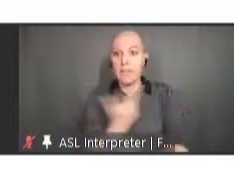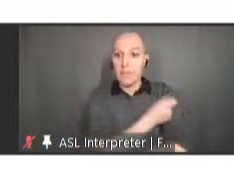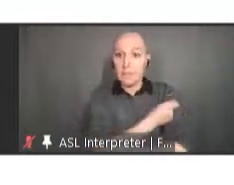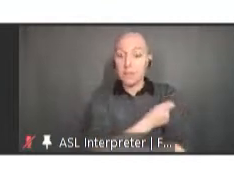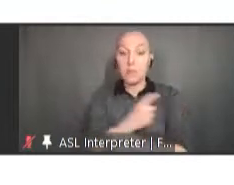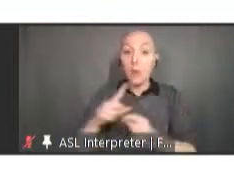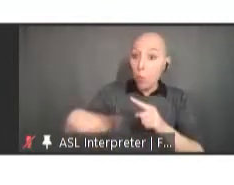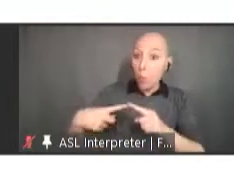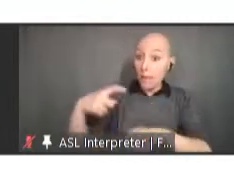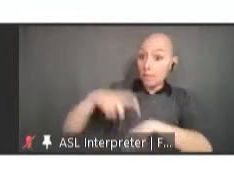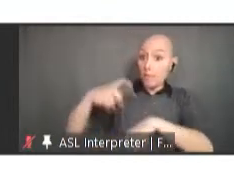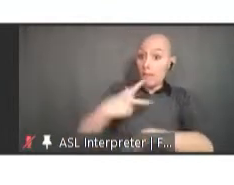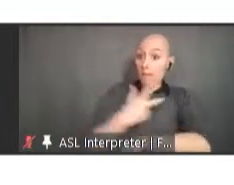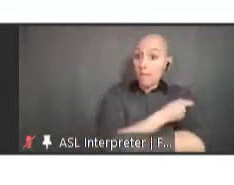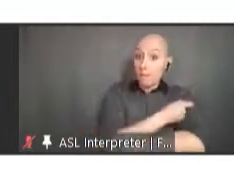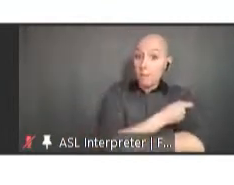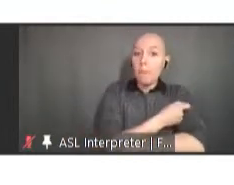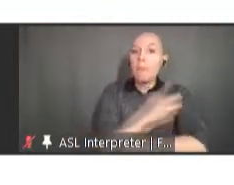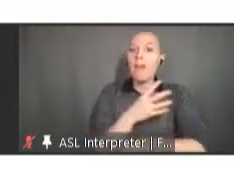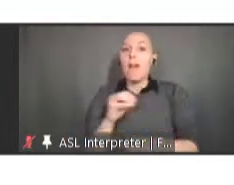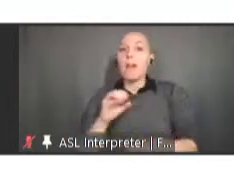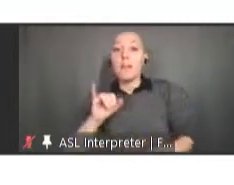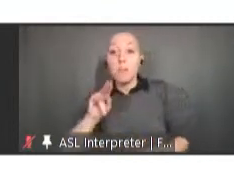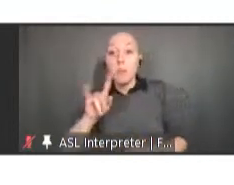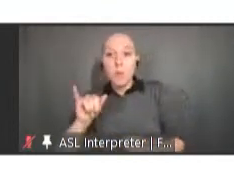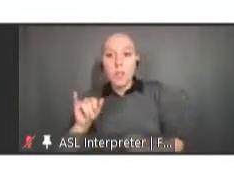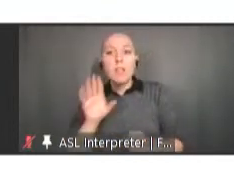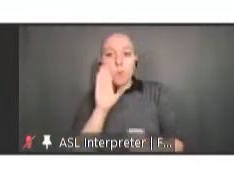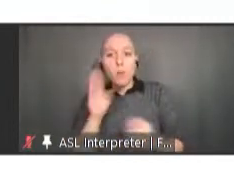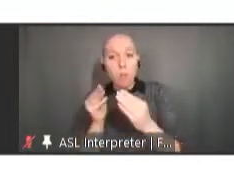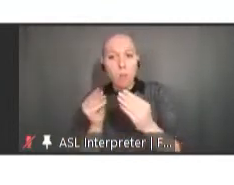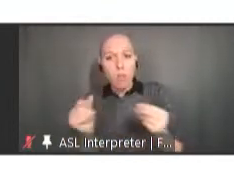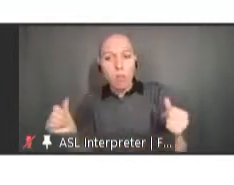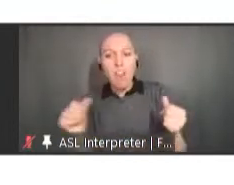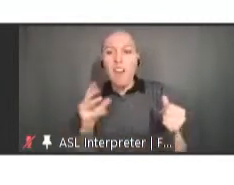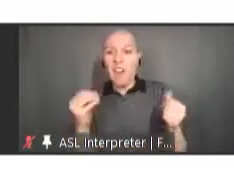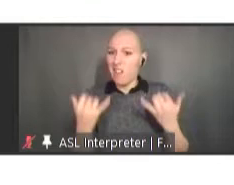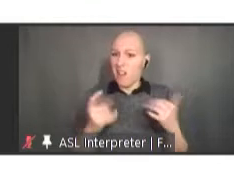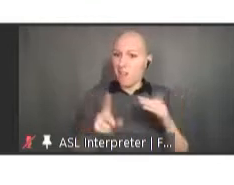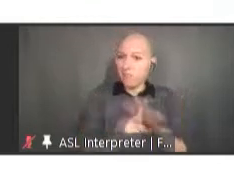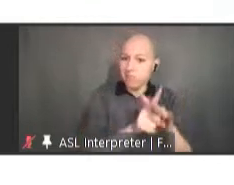waning immunity, and variants of concern, you have different ratios of binding versus neutralizing